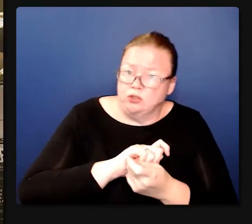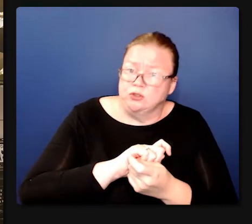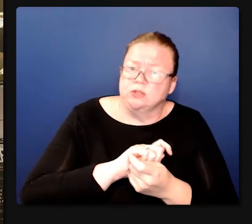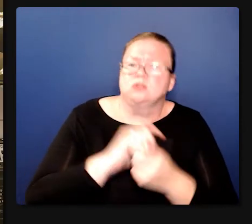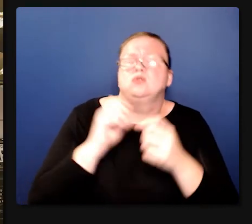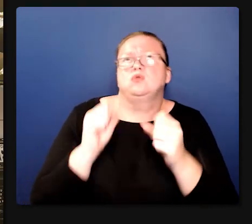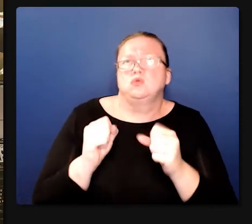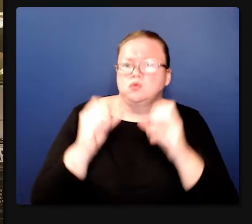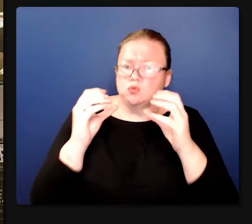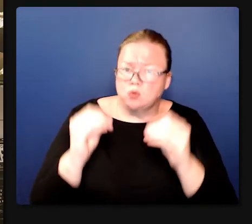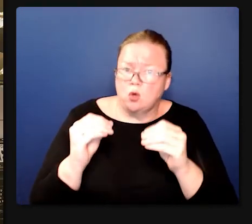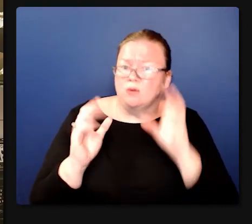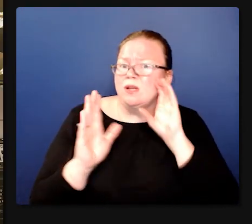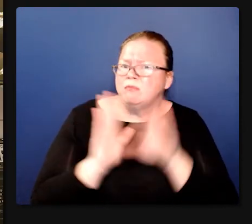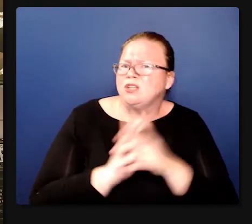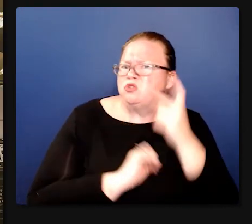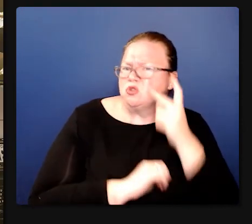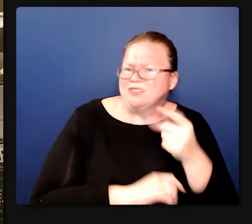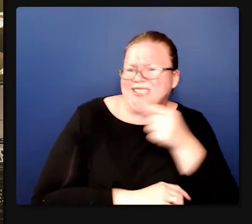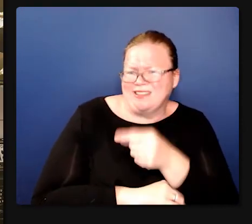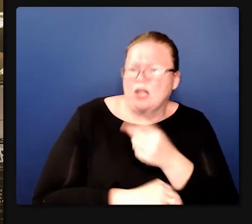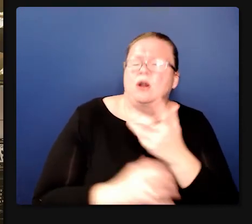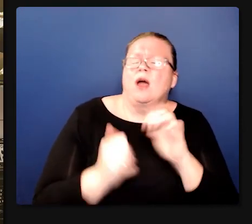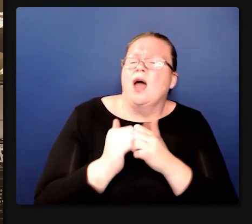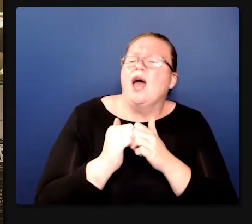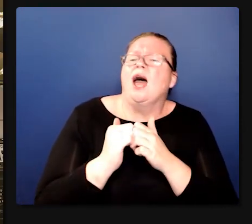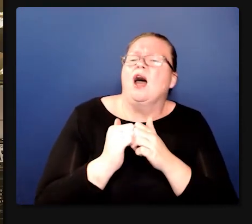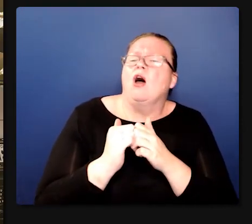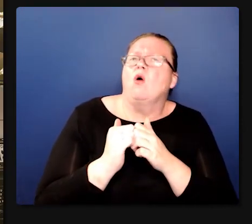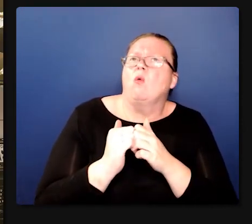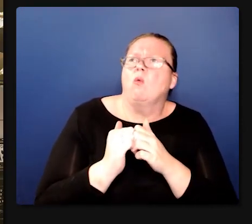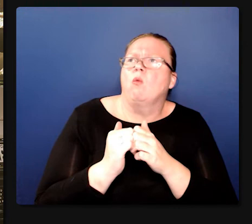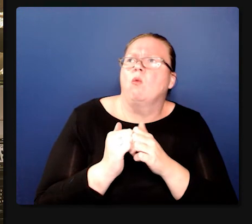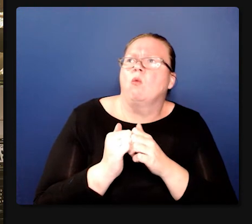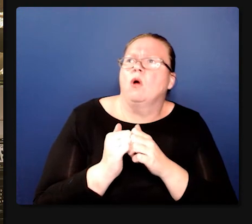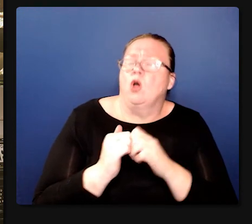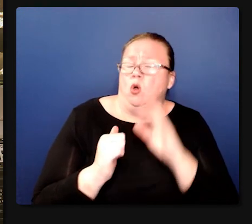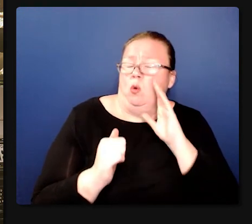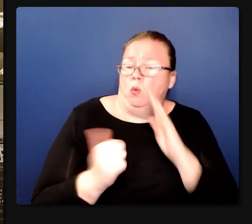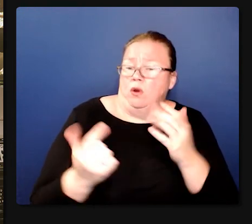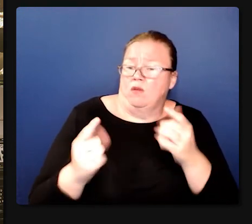So the diagram you're seeing on the left is how it would have been if there wasn't